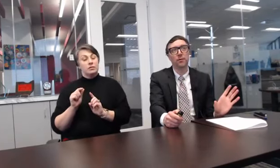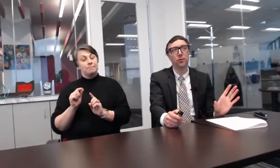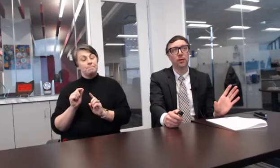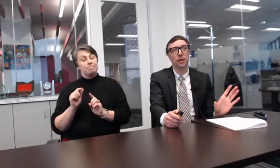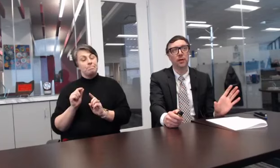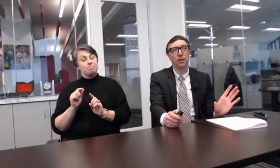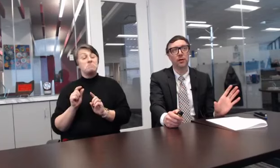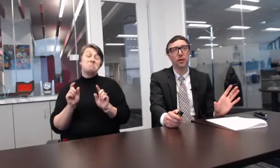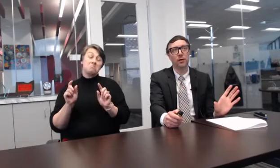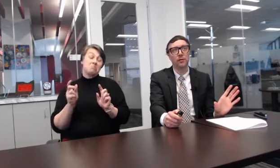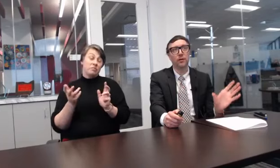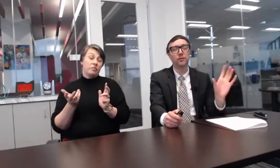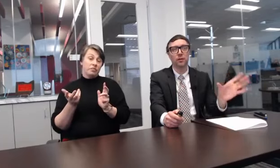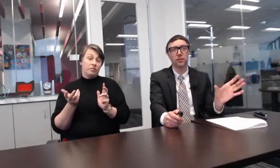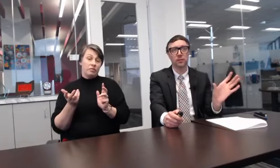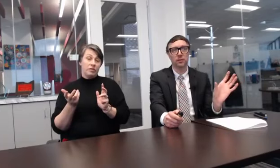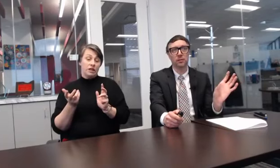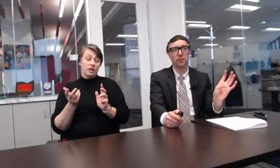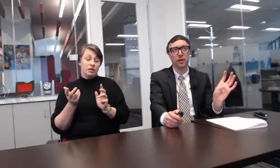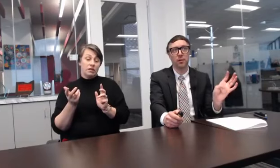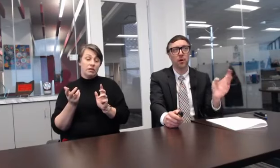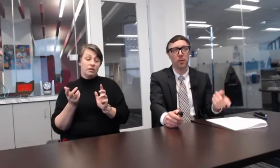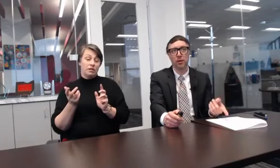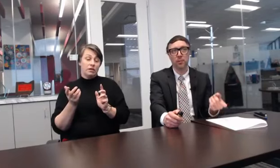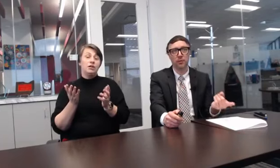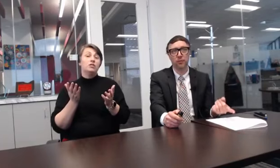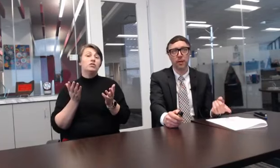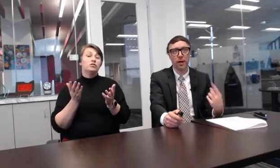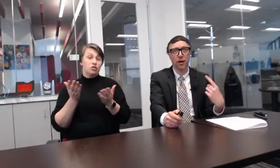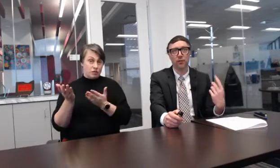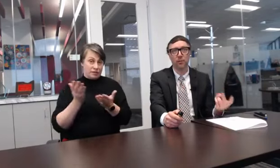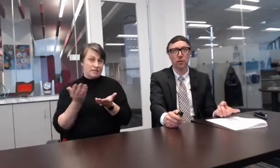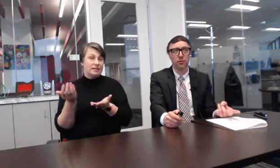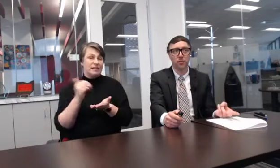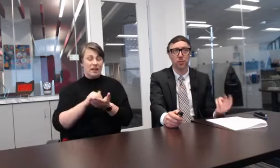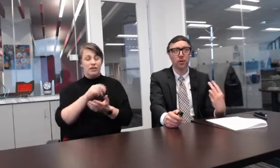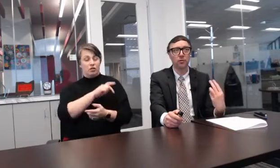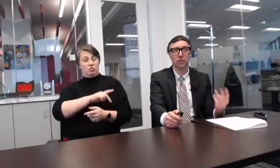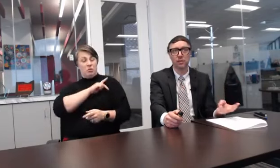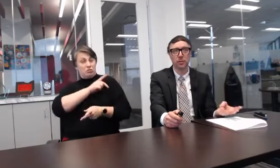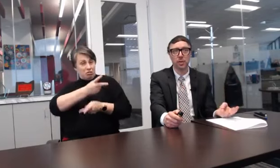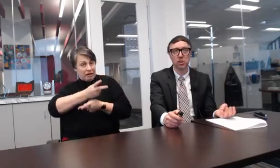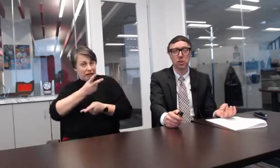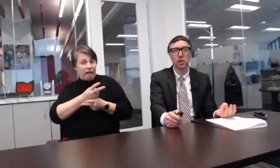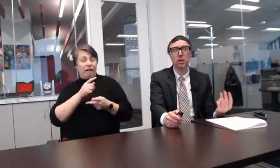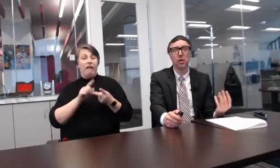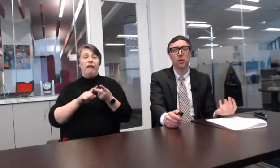You can, the services, homemaker personal care remote support, transportation,